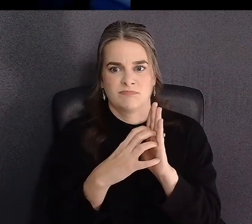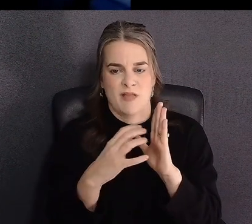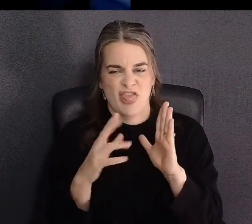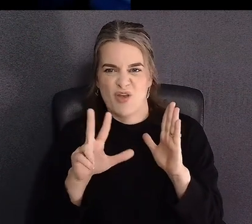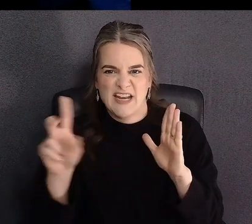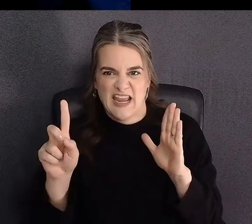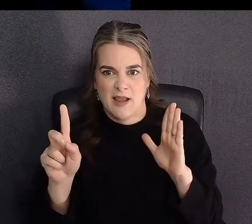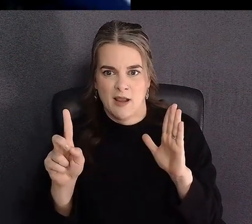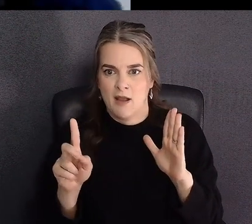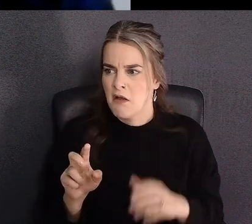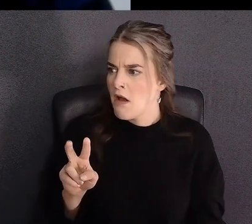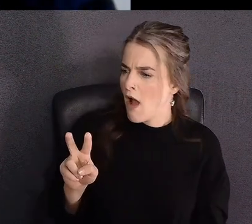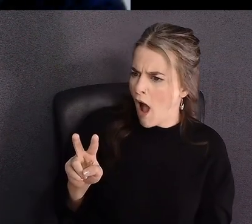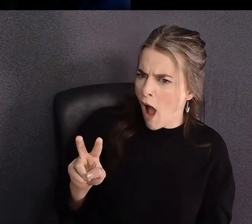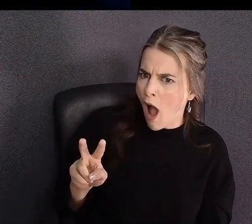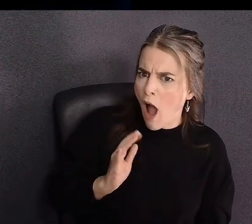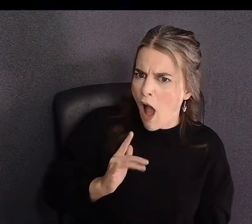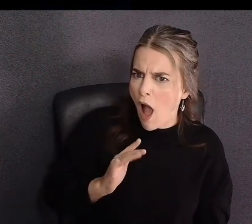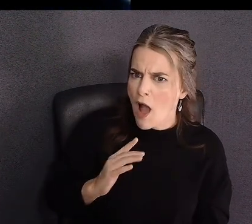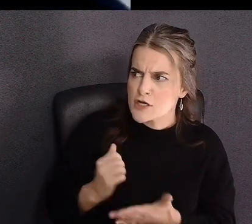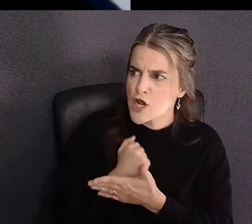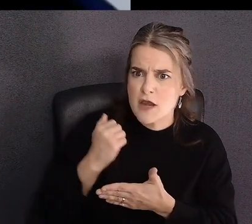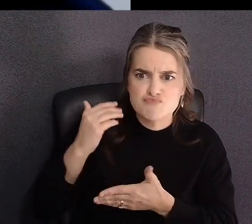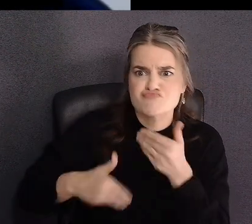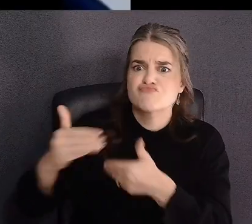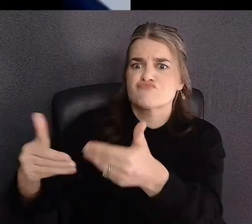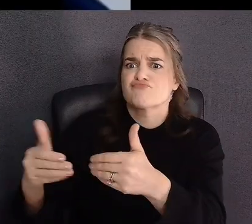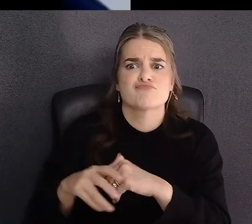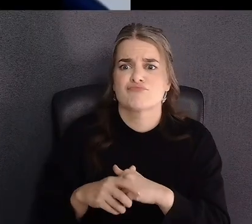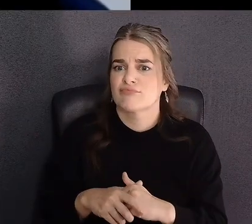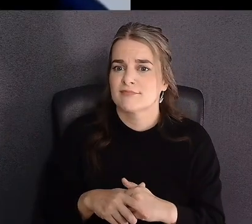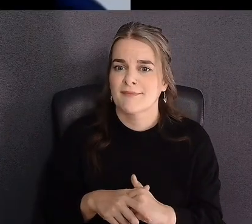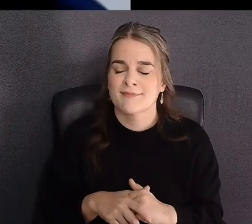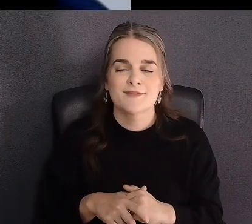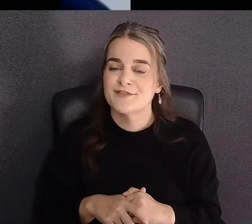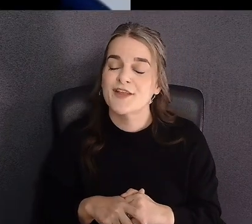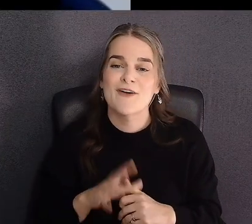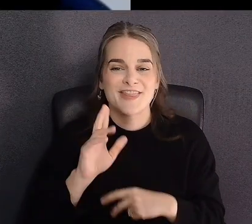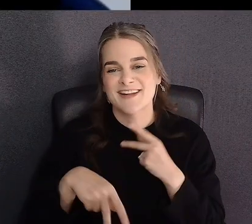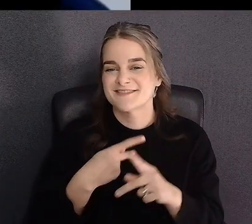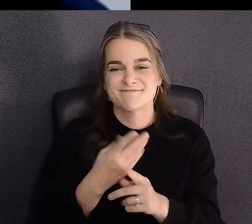You totally took it and ran with it. So stuff like that where you get a little bit